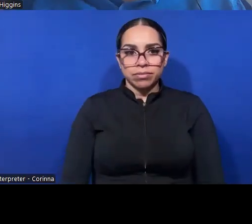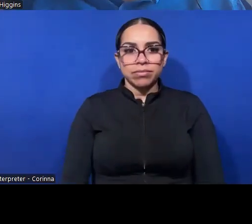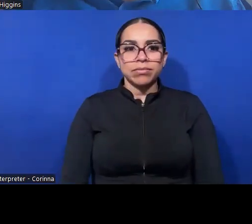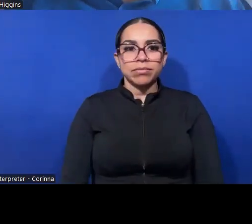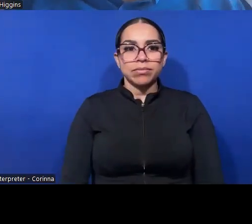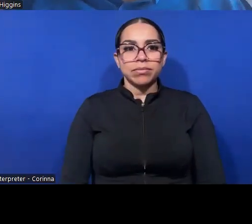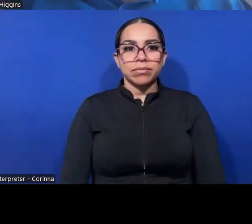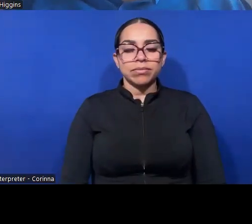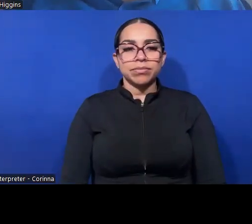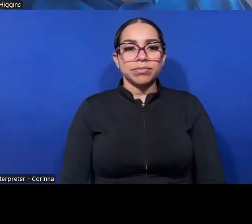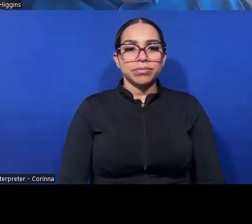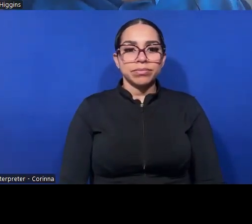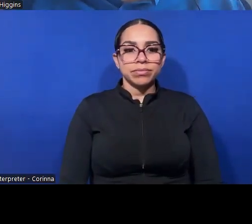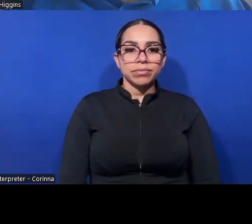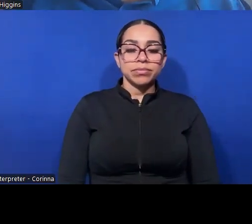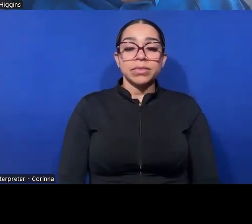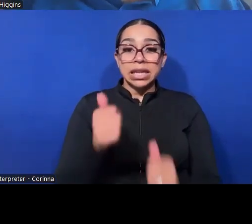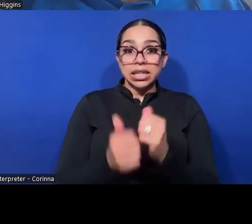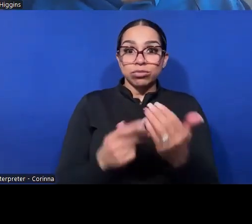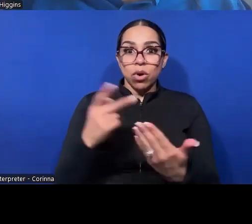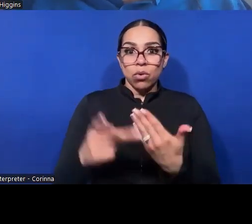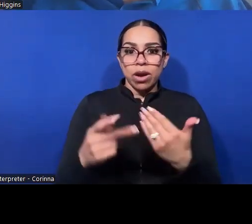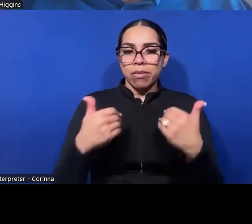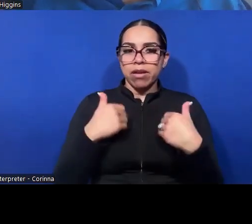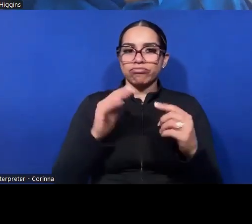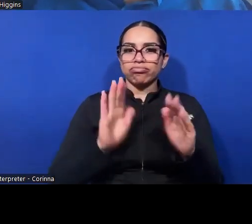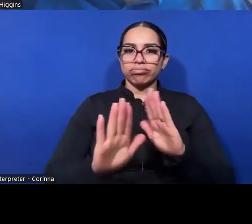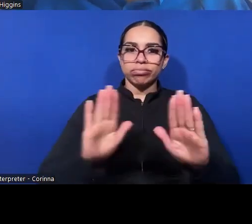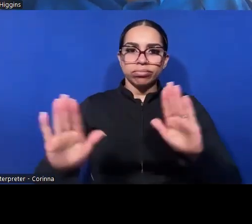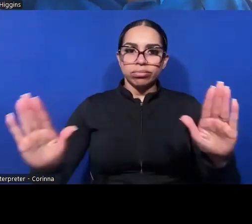And each each program has its own income rules.